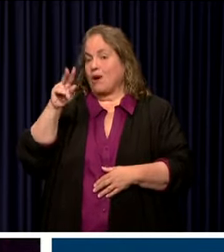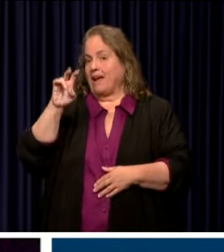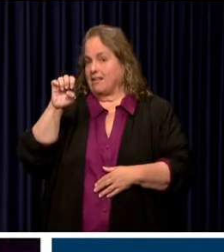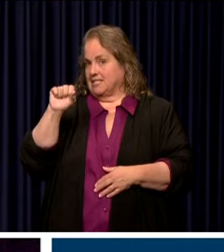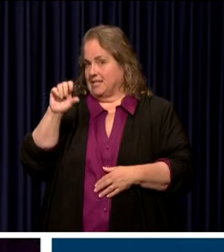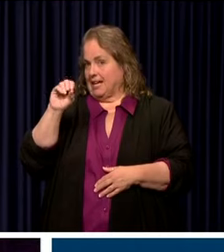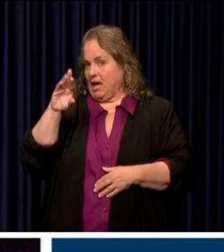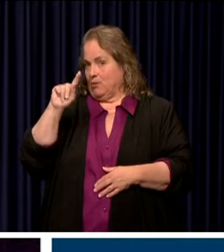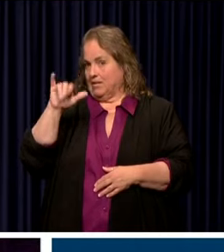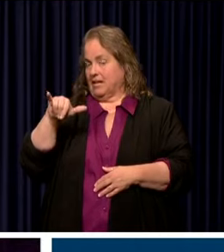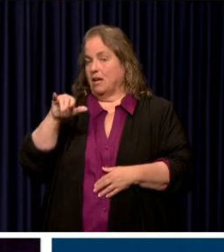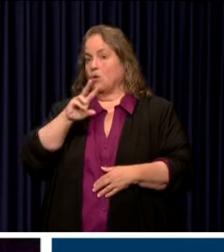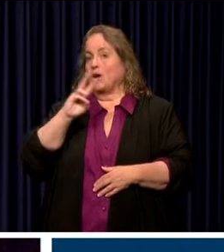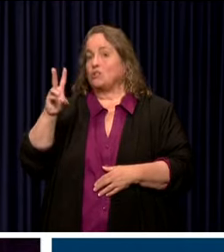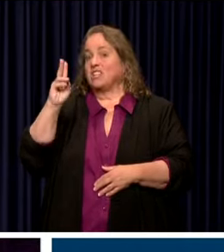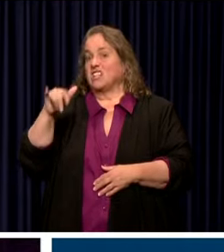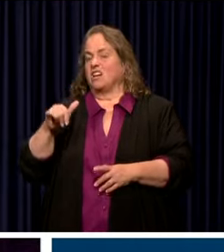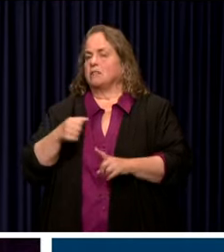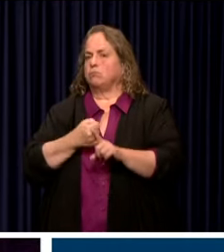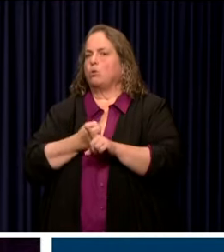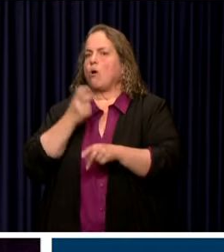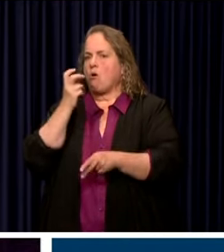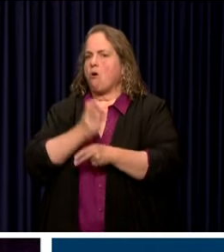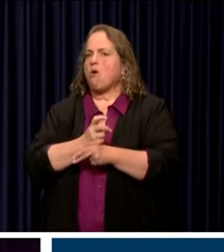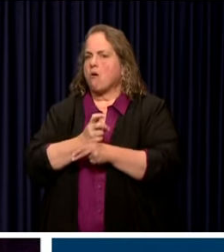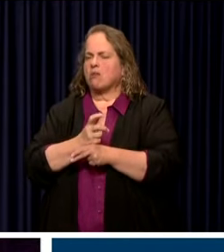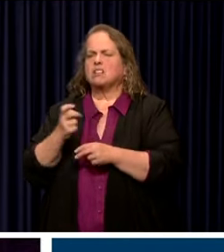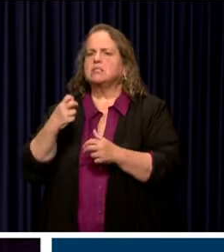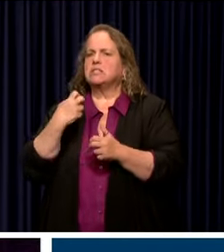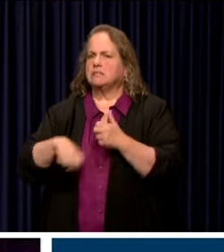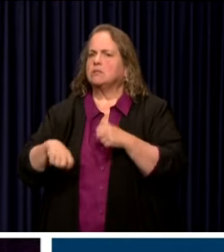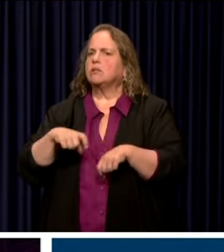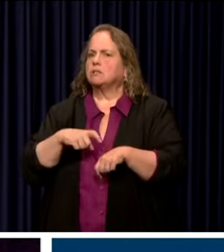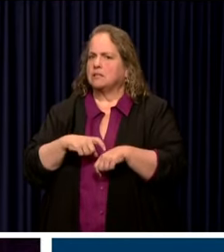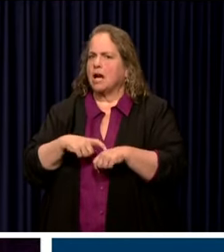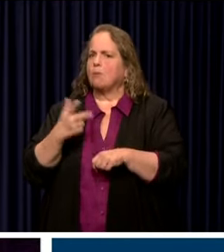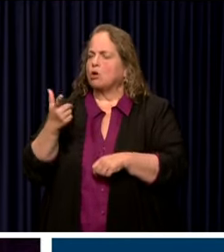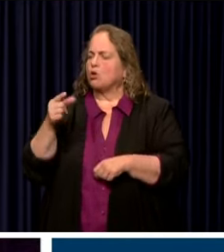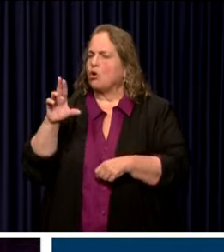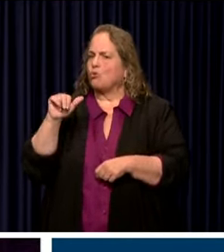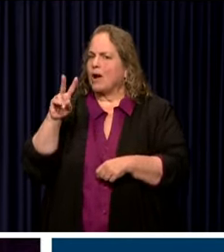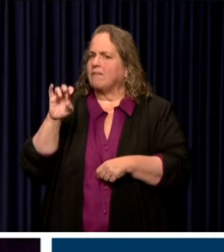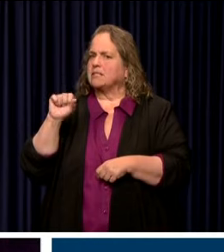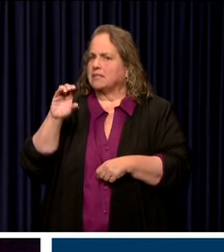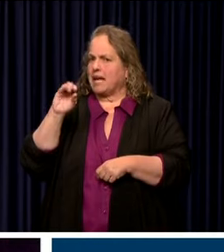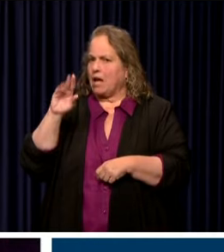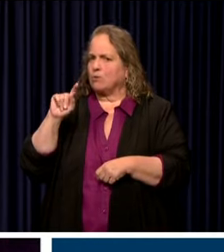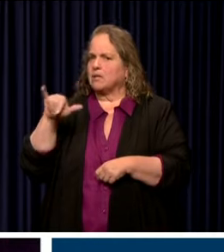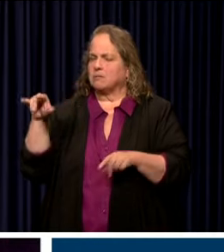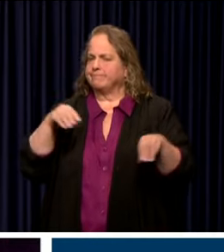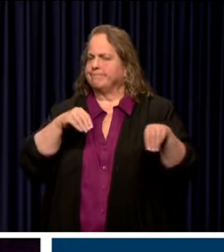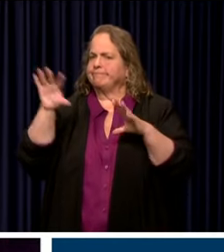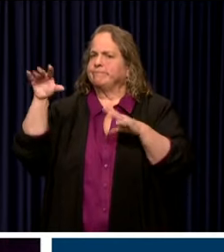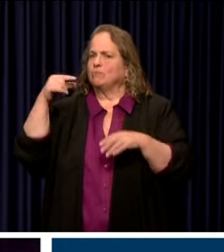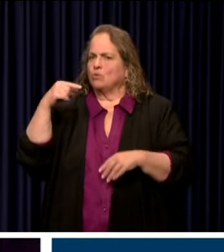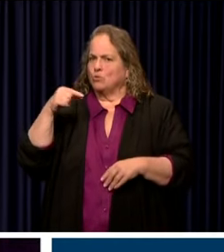SO TODAY FROM SOCIAL WE'RE GOING TO GO RIGHT INTO NEW CASES BECAUSE BEE DID SOME THINGS